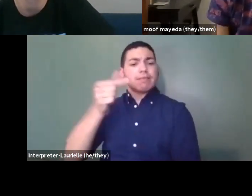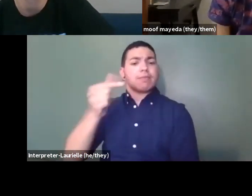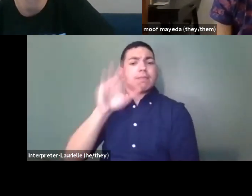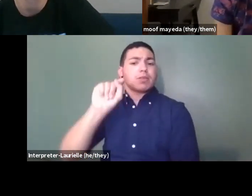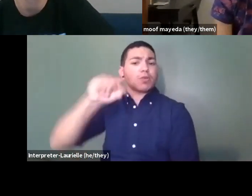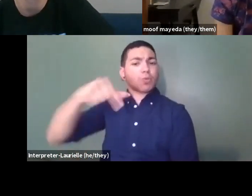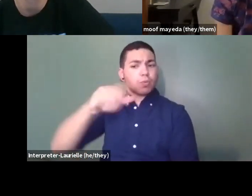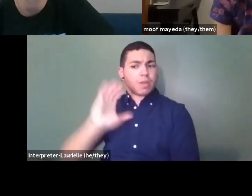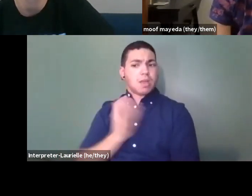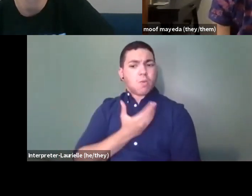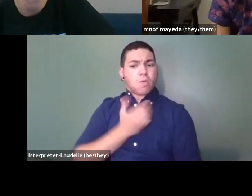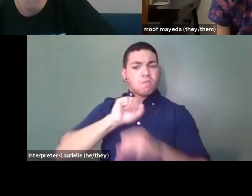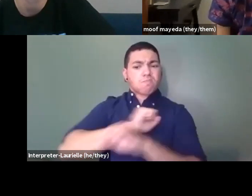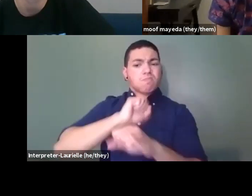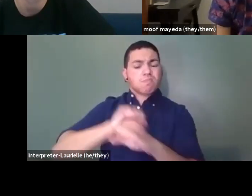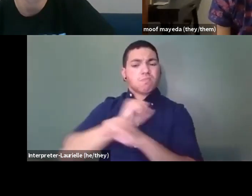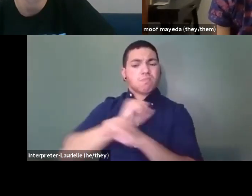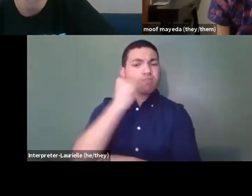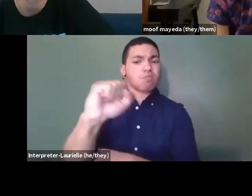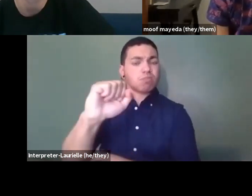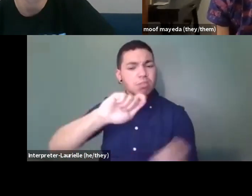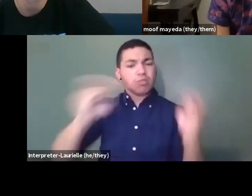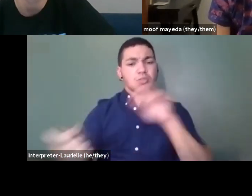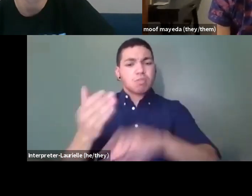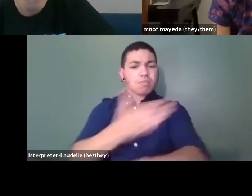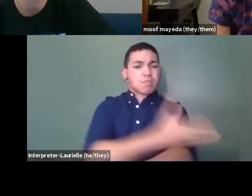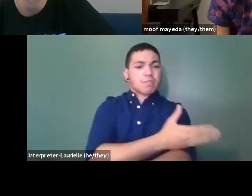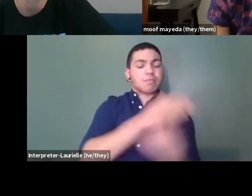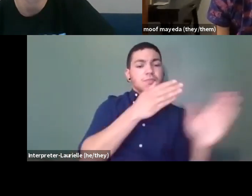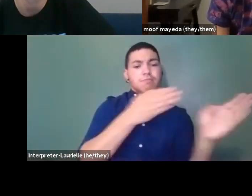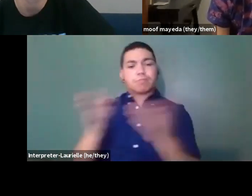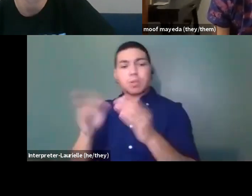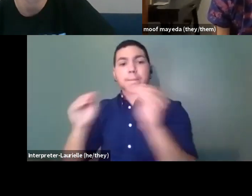since Stonewall happened has been to silence the voices of